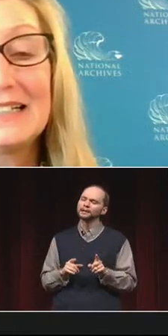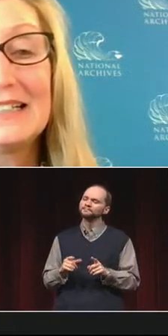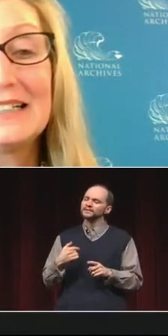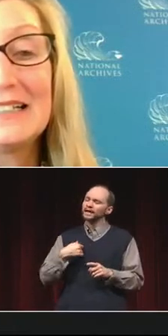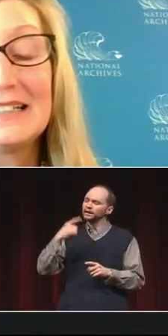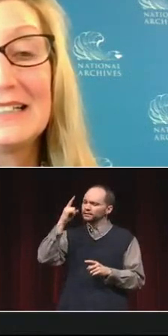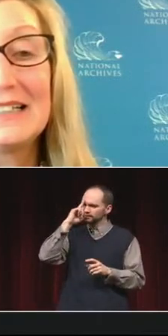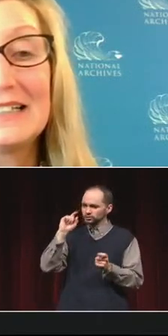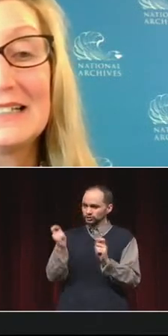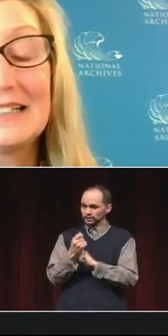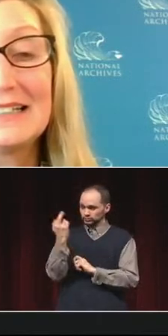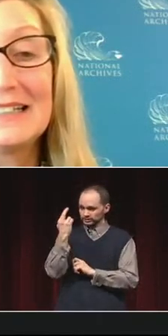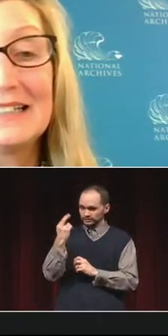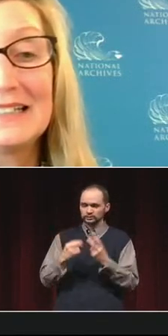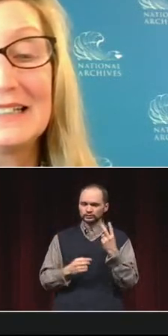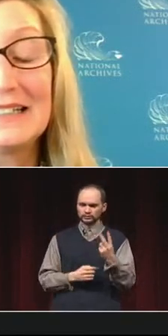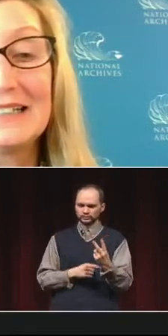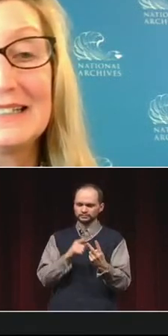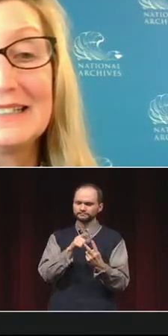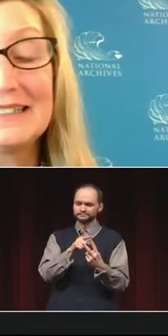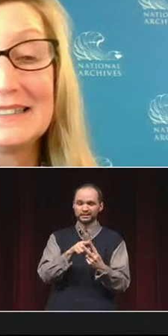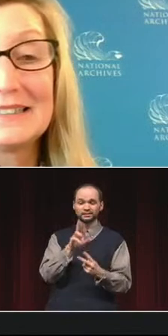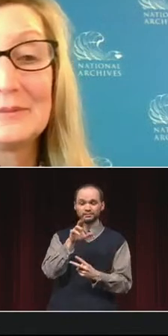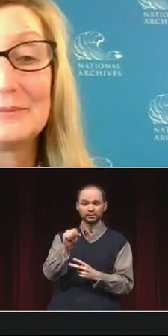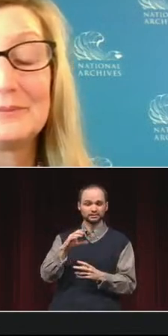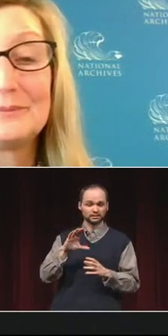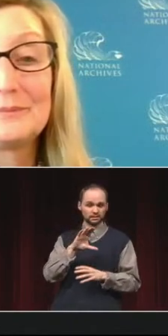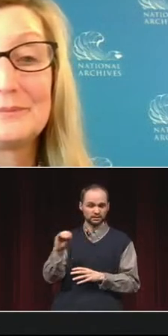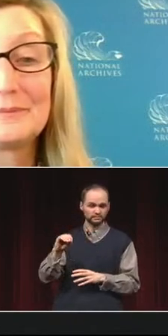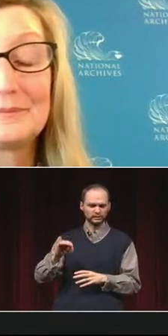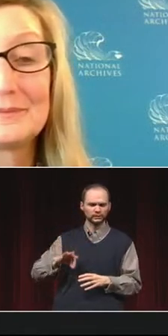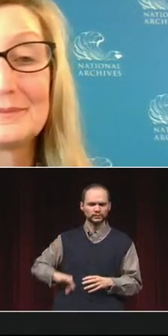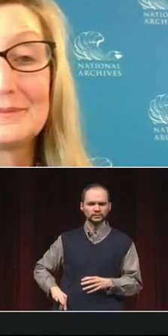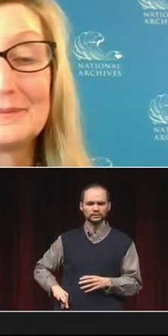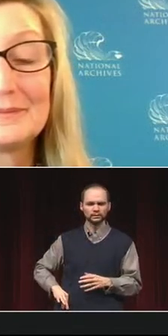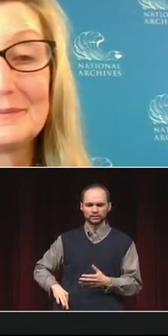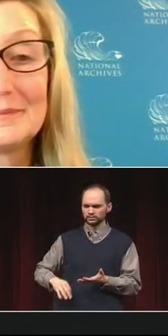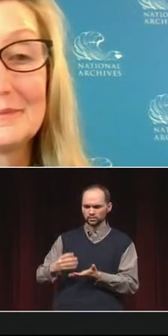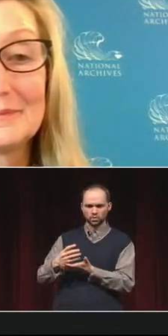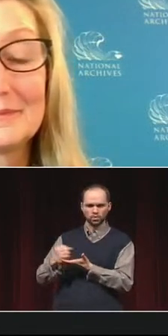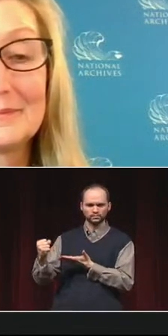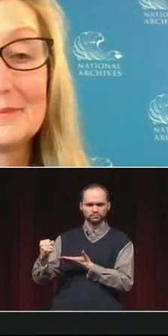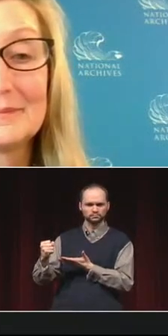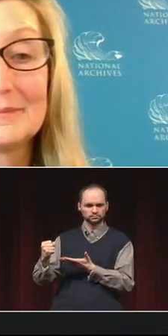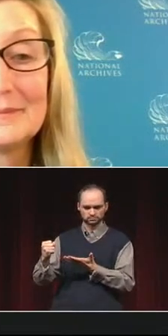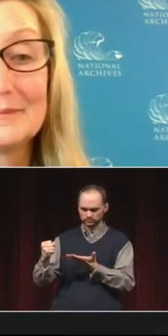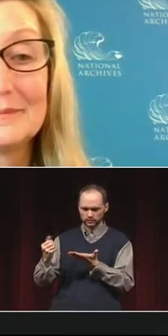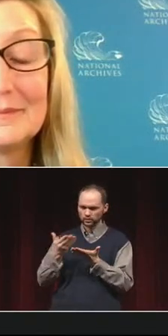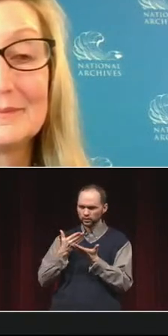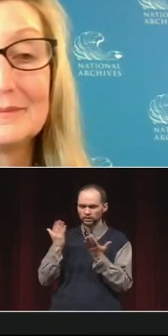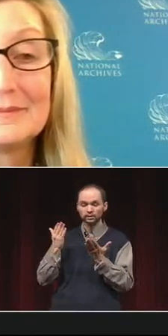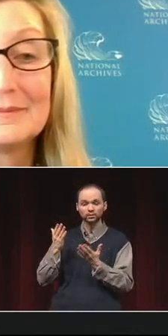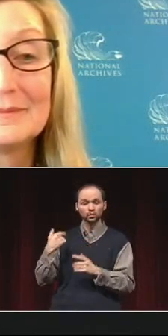companies were losing a great deal of money. We as African Americans did not ride the bus for almost